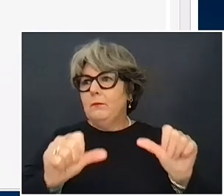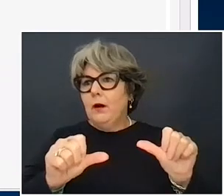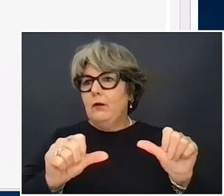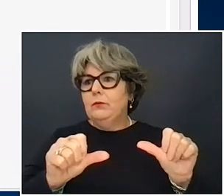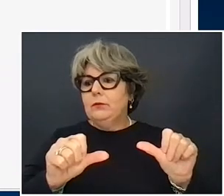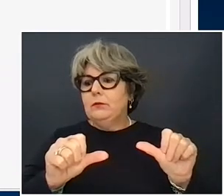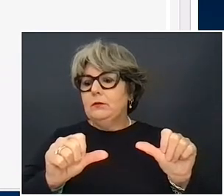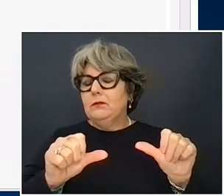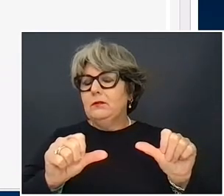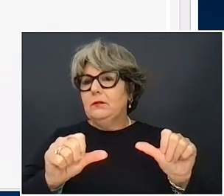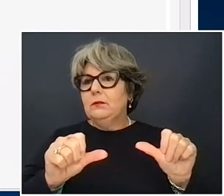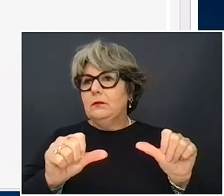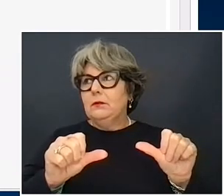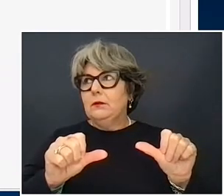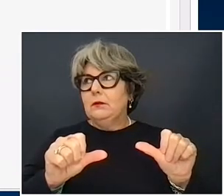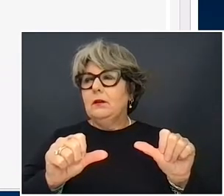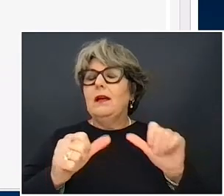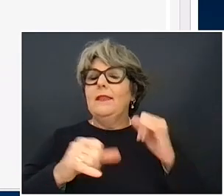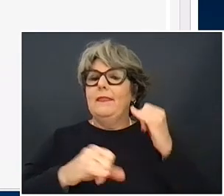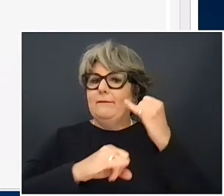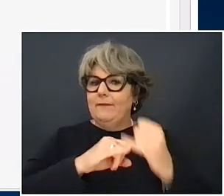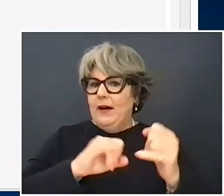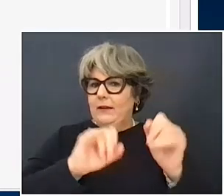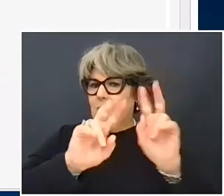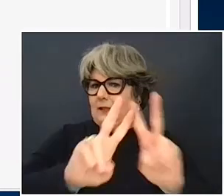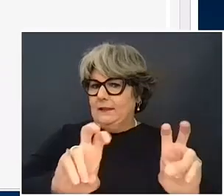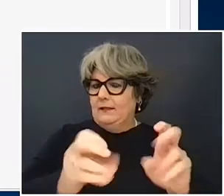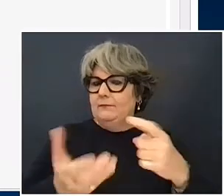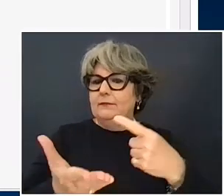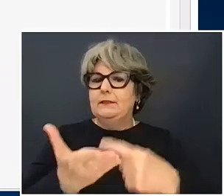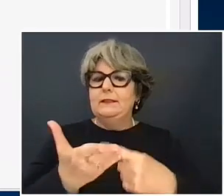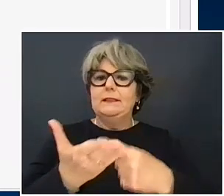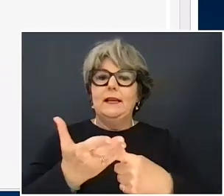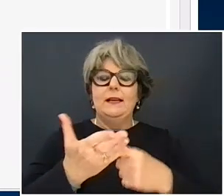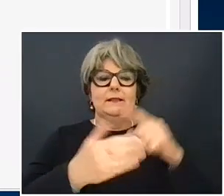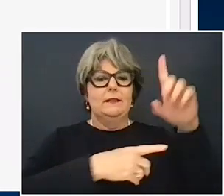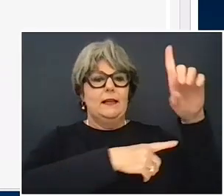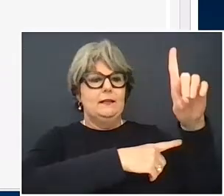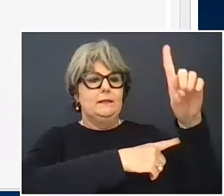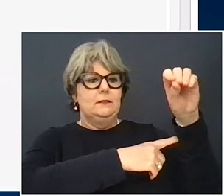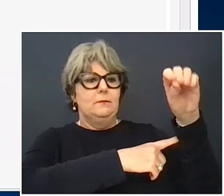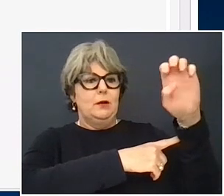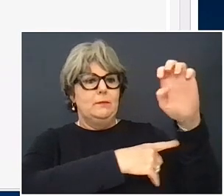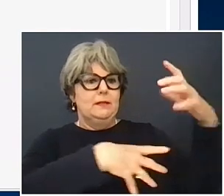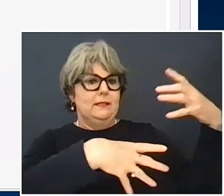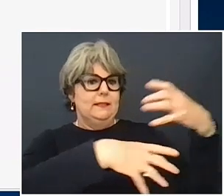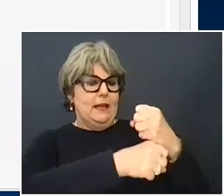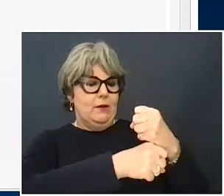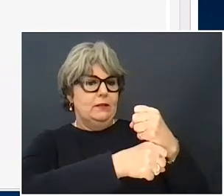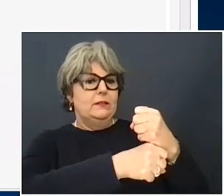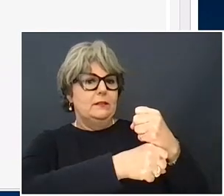discusses- has the Department's narrative and it also has the agency's narrative, but